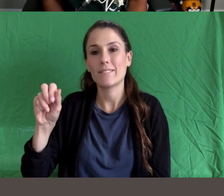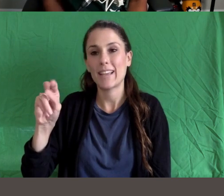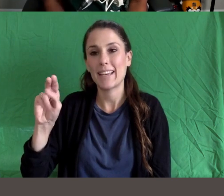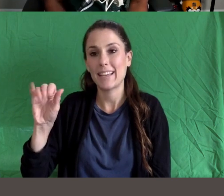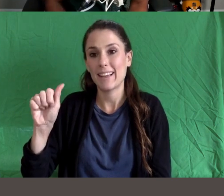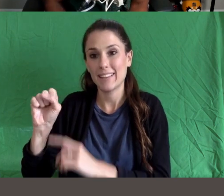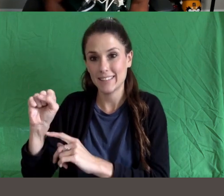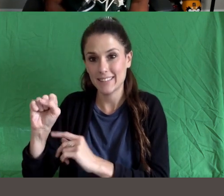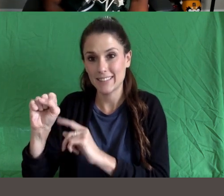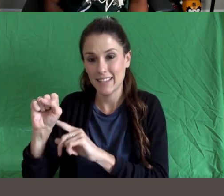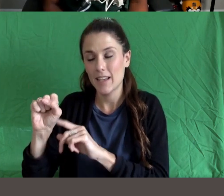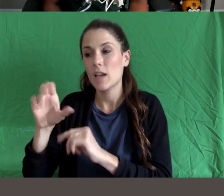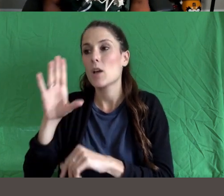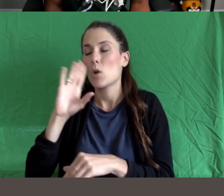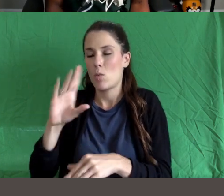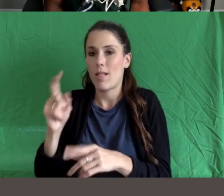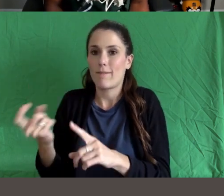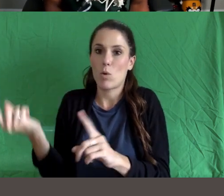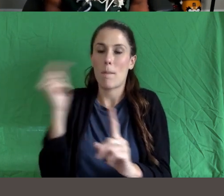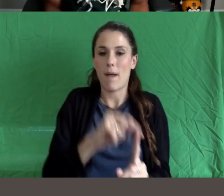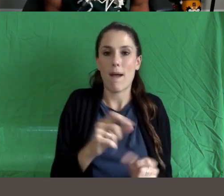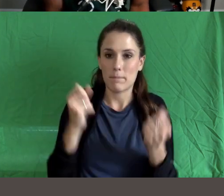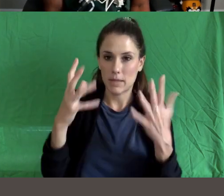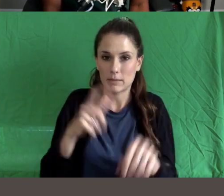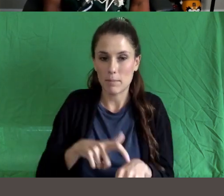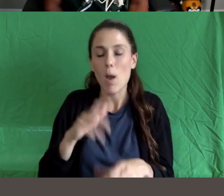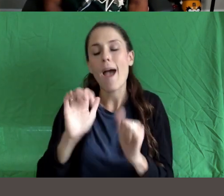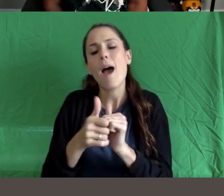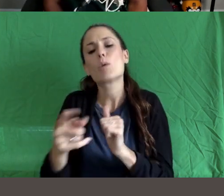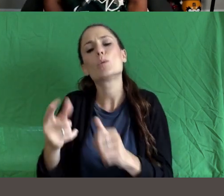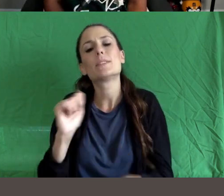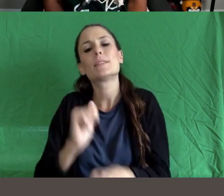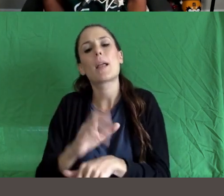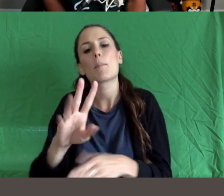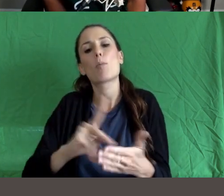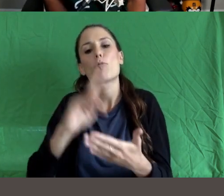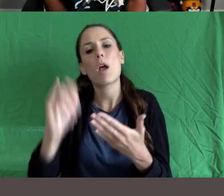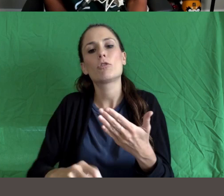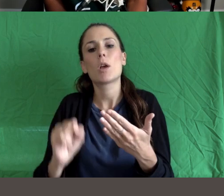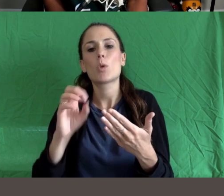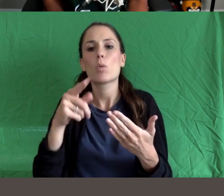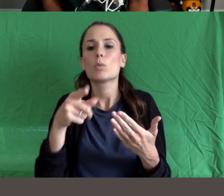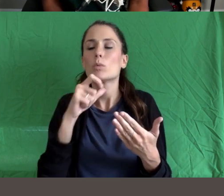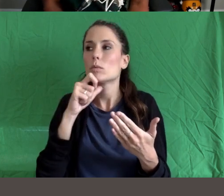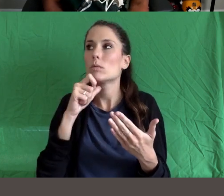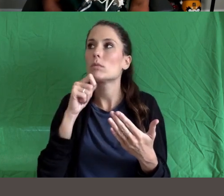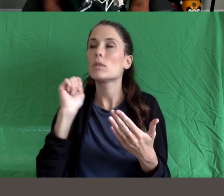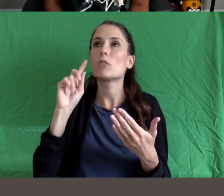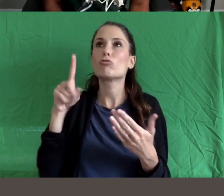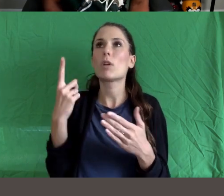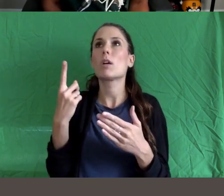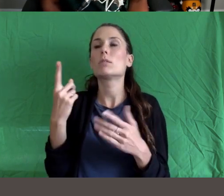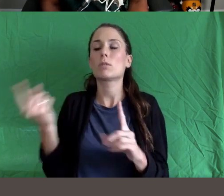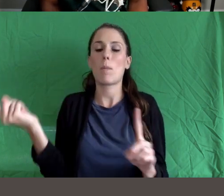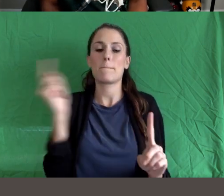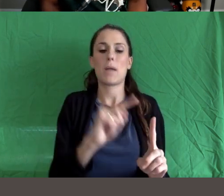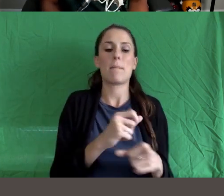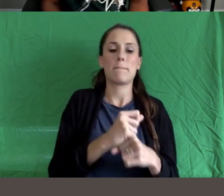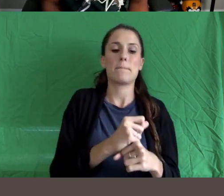of circling back. How do you set up your project so that you can not only go back and make coding